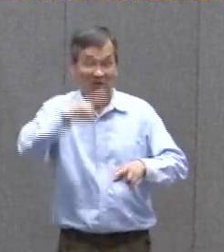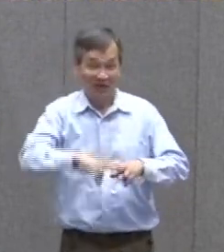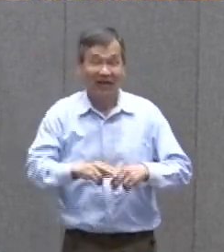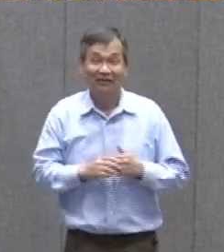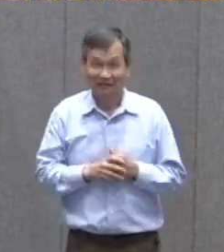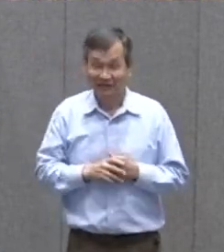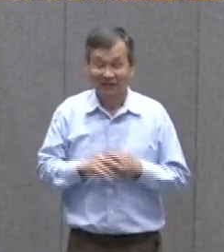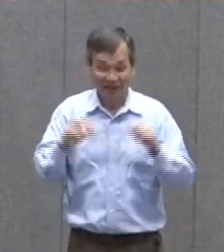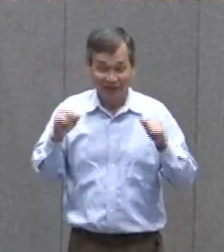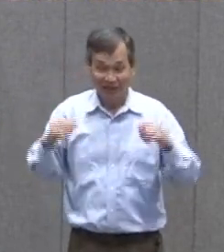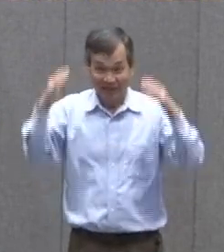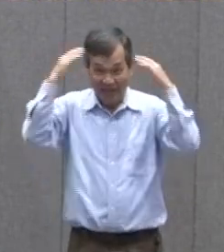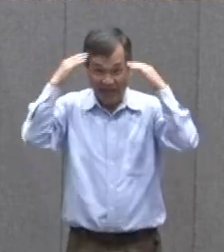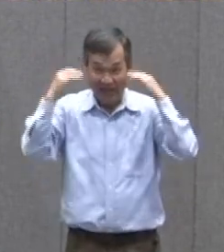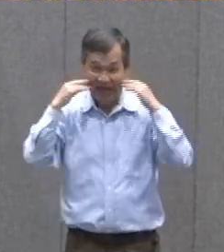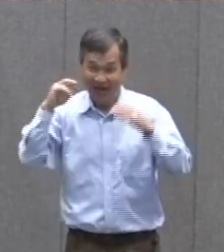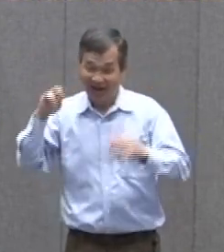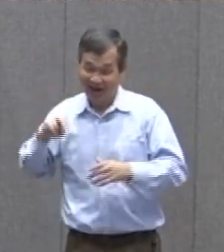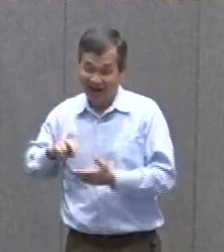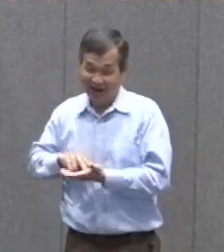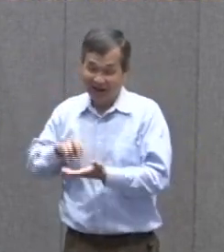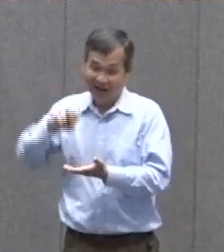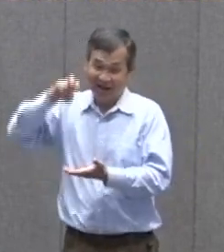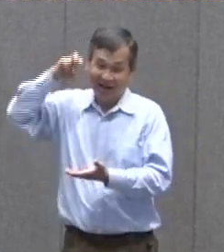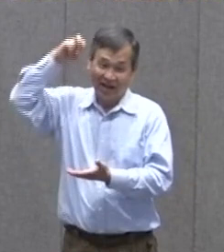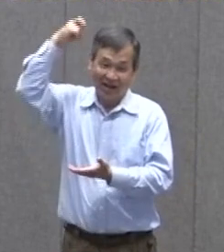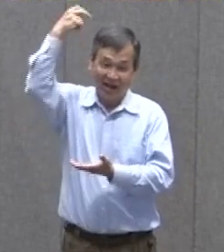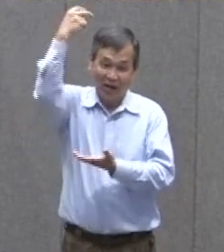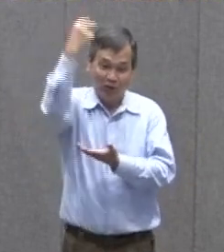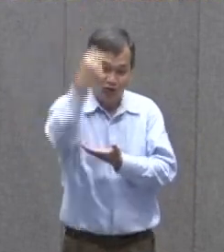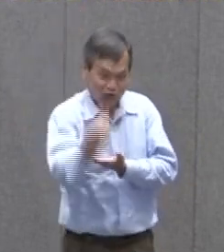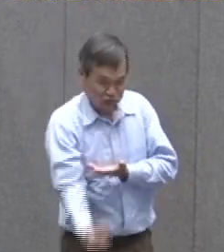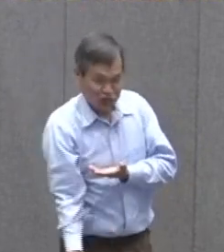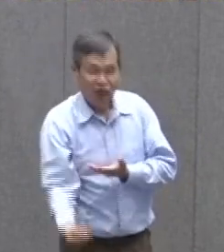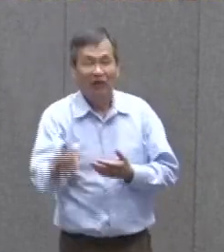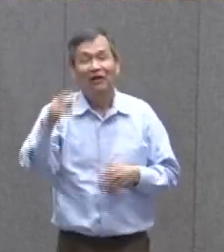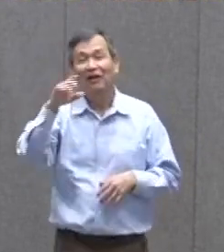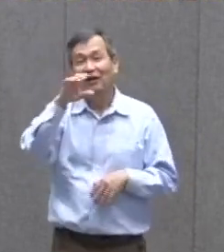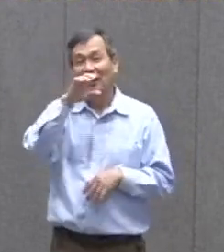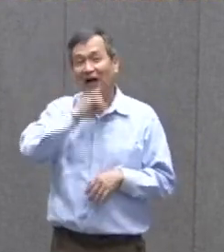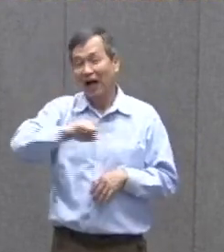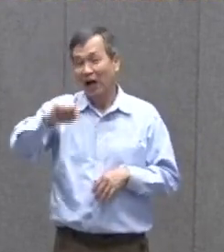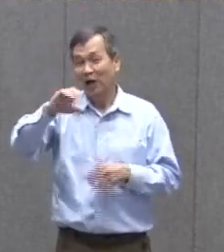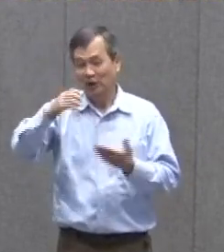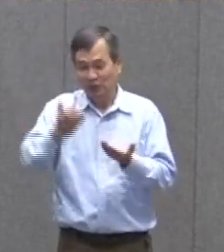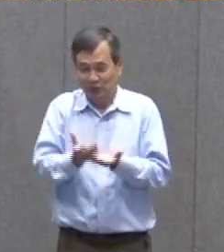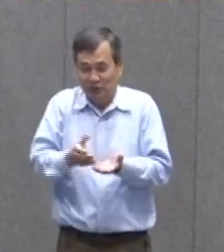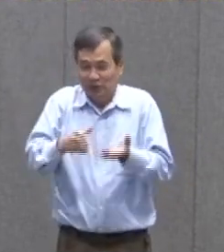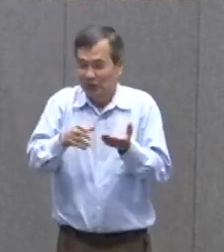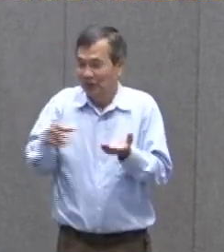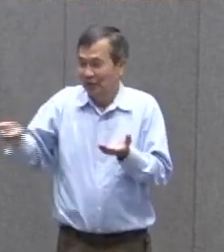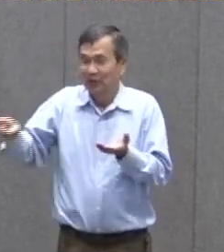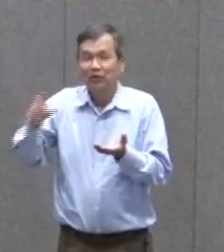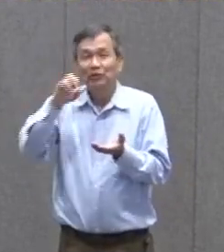to be able to dive into a bowl of ice cream. That does make spoon pretty lucky.